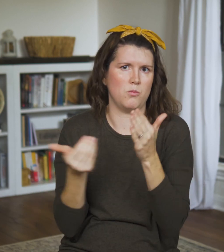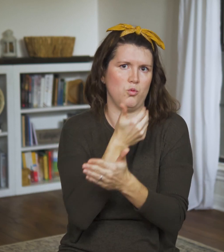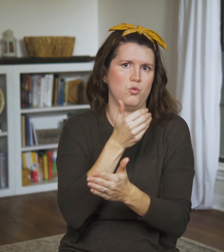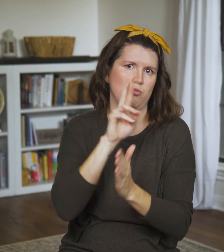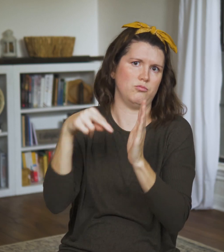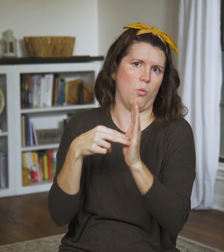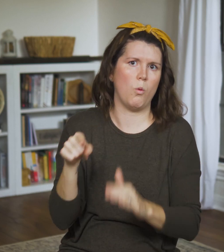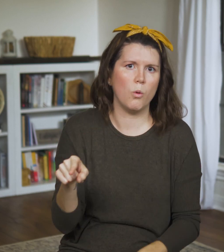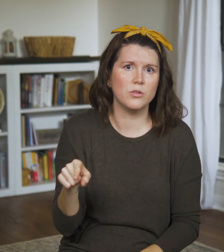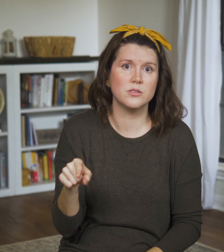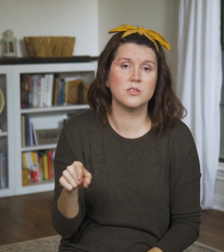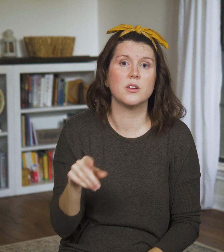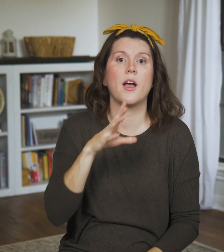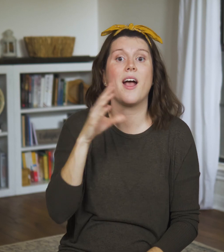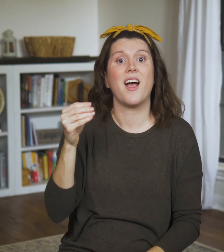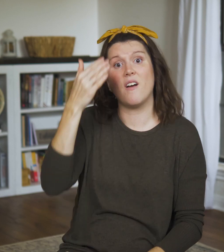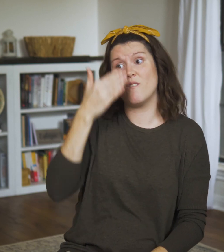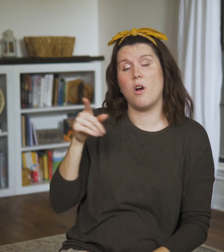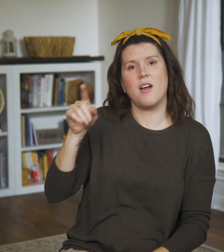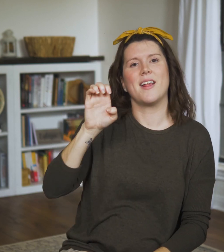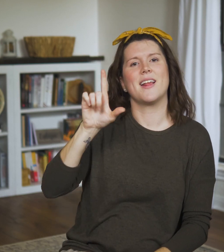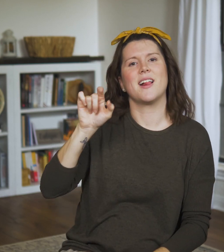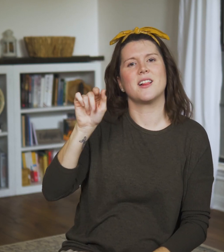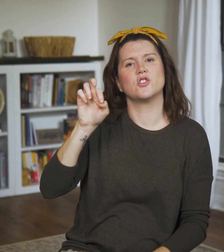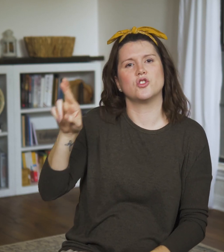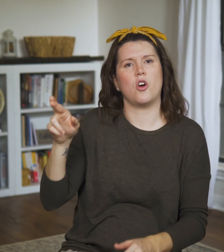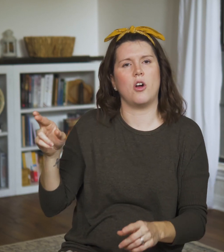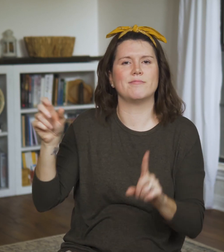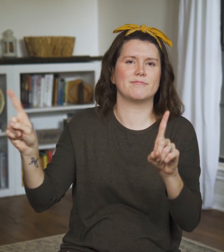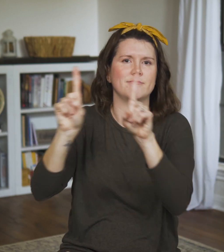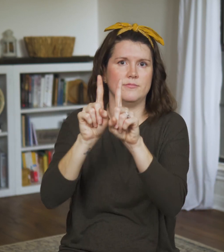that he’s about to die, just like God promised.